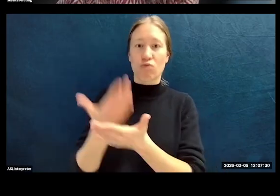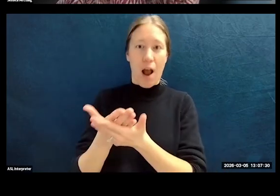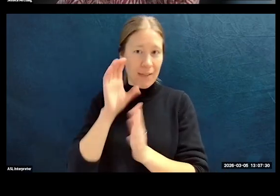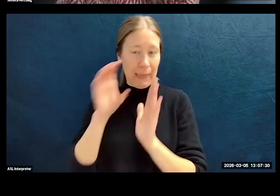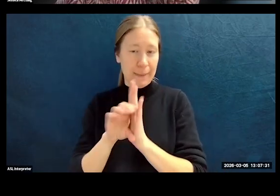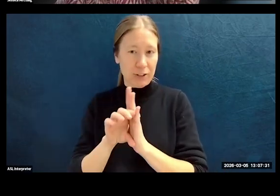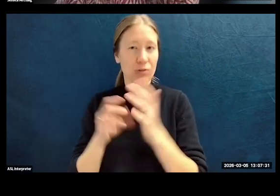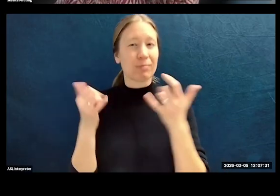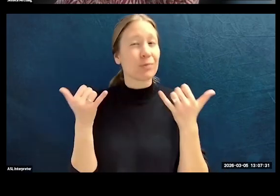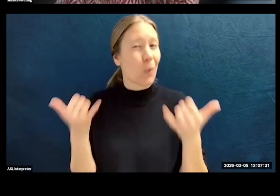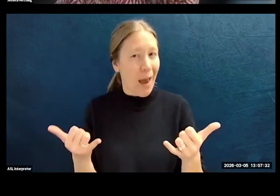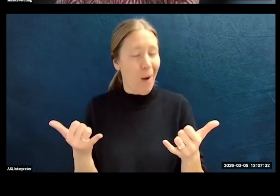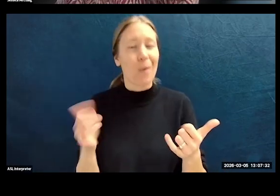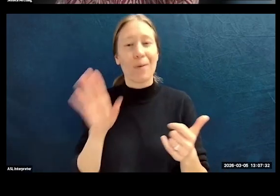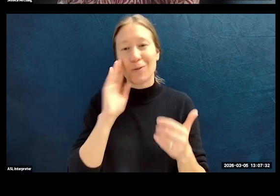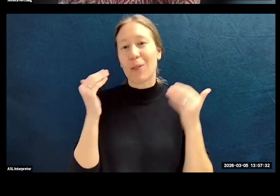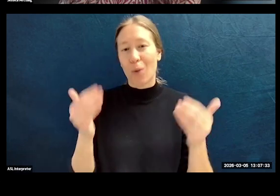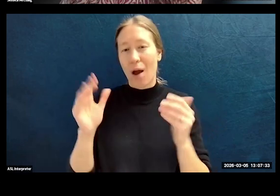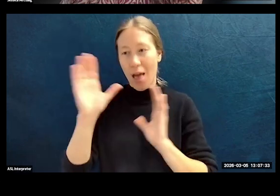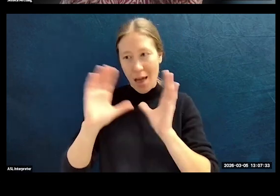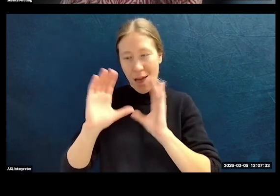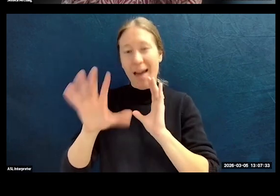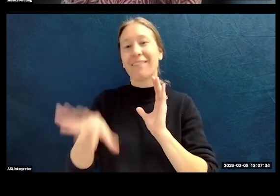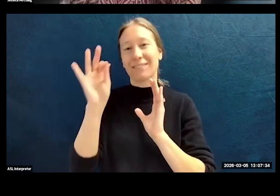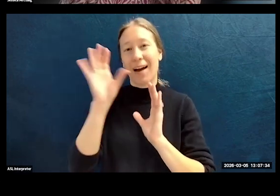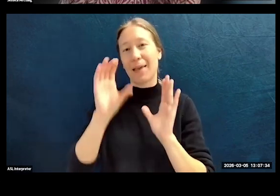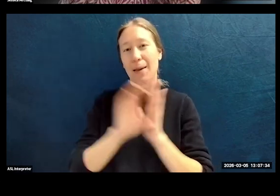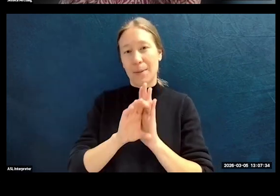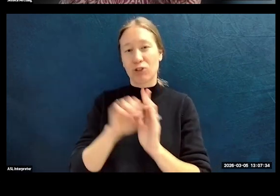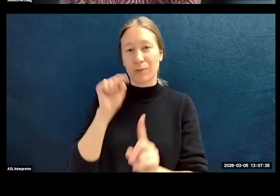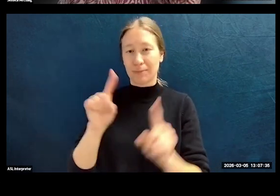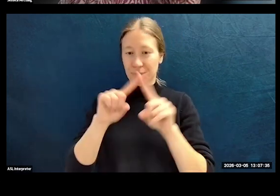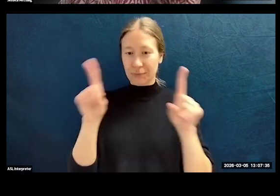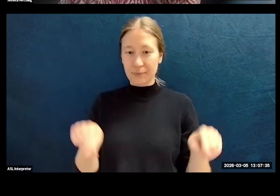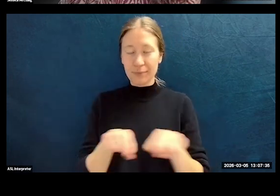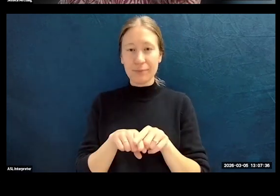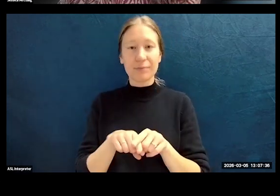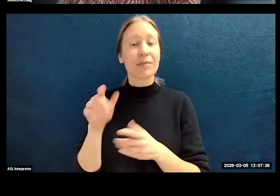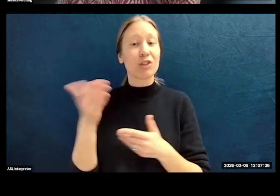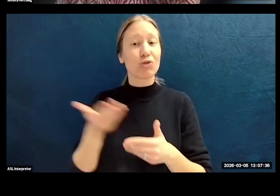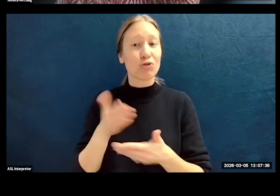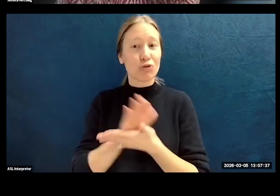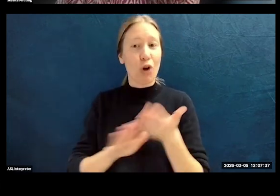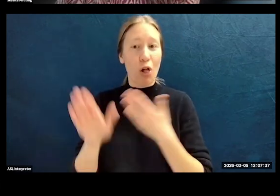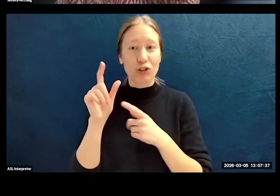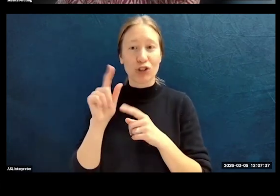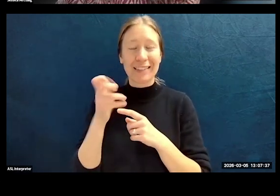So, let's find the image for the "Introduction to College Writing" textbook cover using the Content pane.